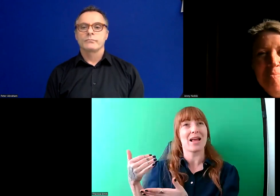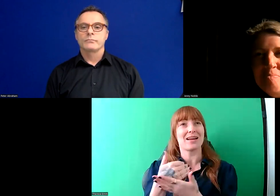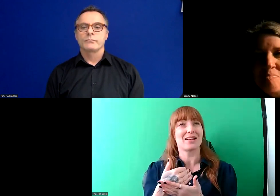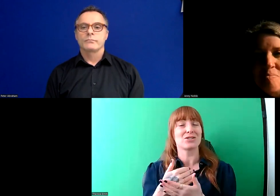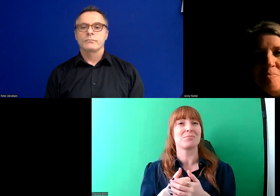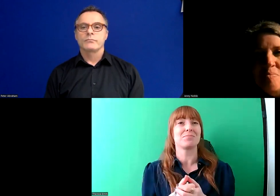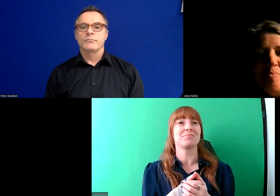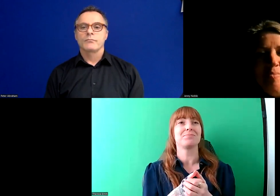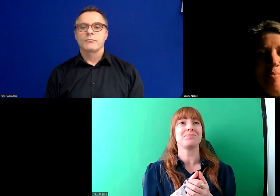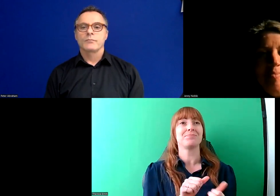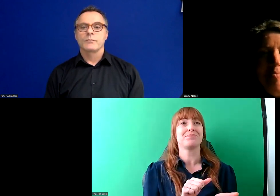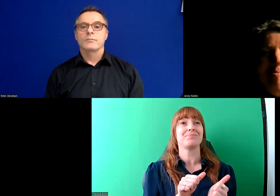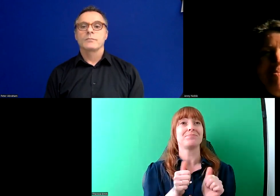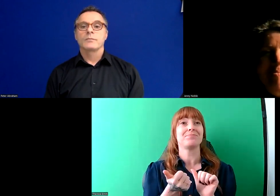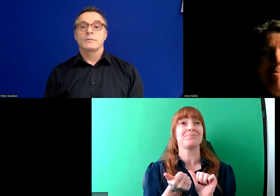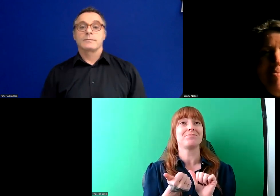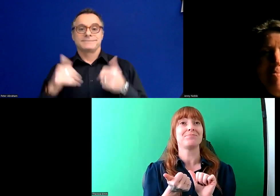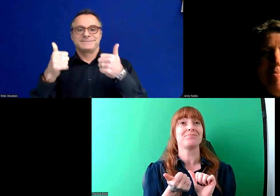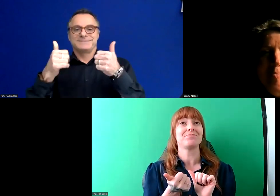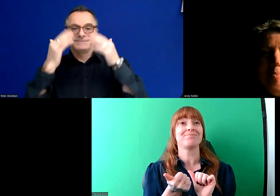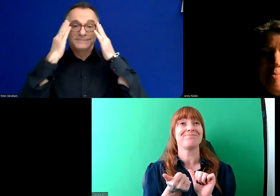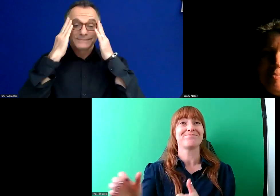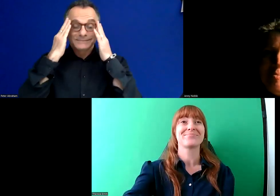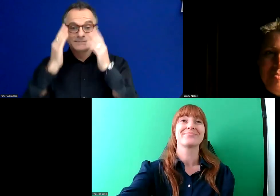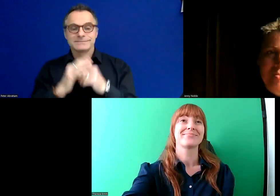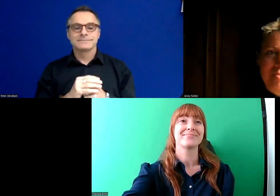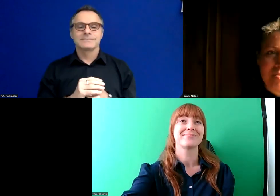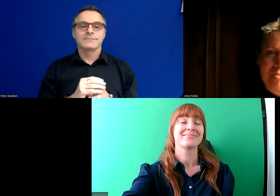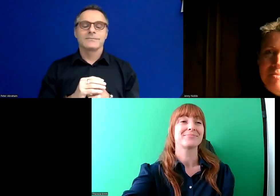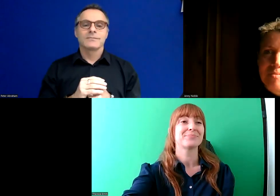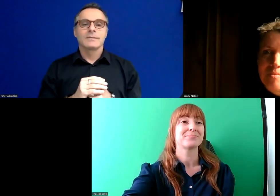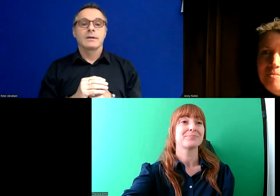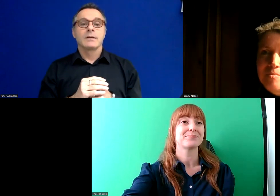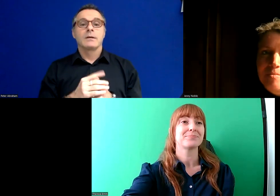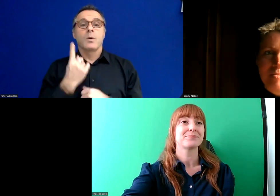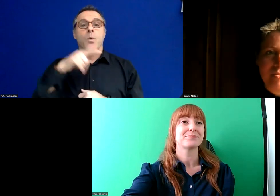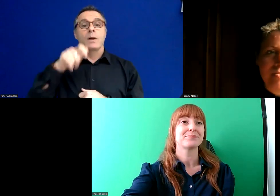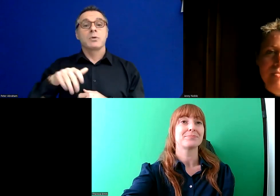Charlotte: That's okay. I can see Clair has her hand up, so if you wanted to ask your question Clair.